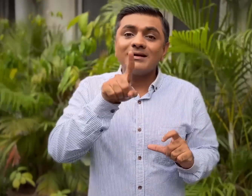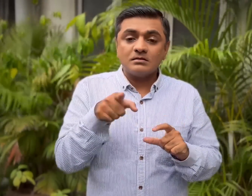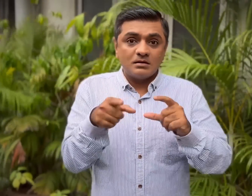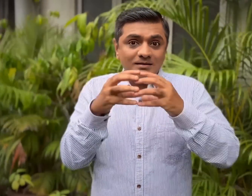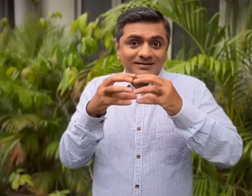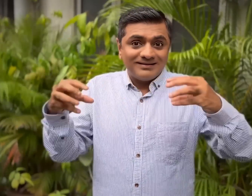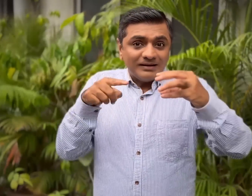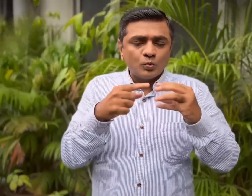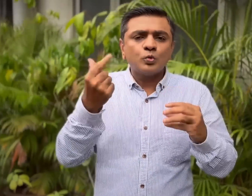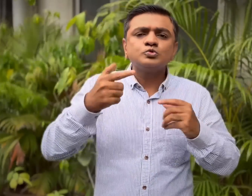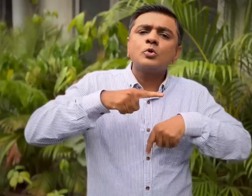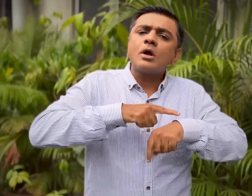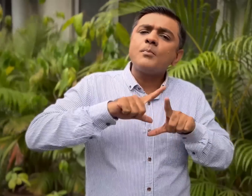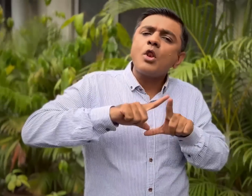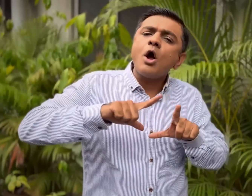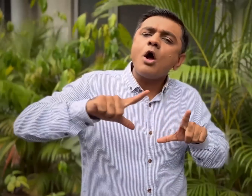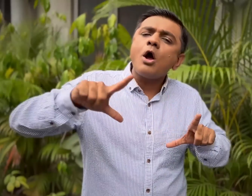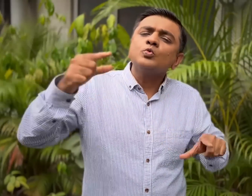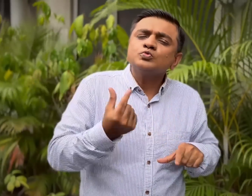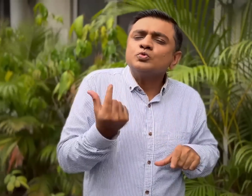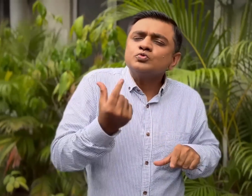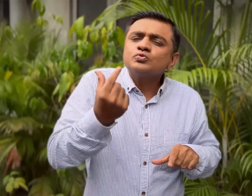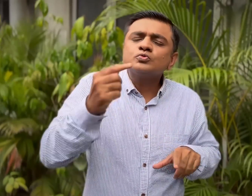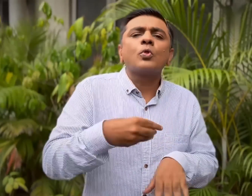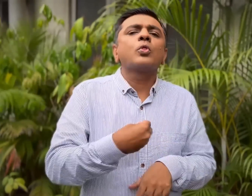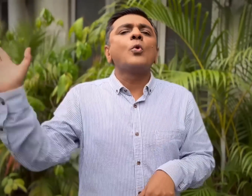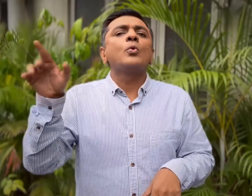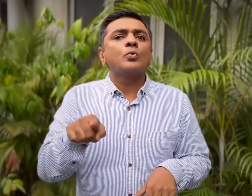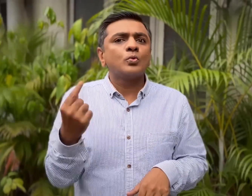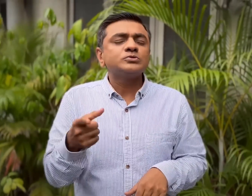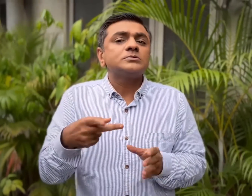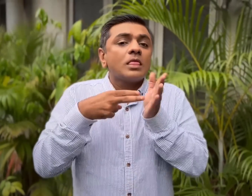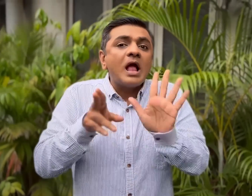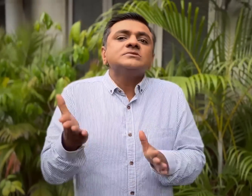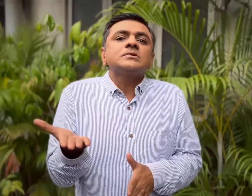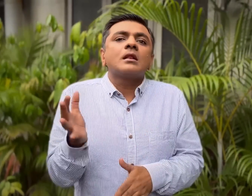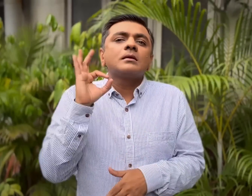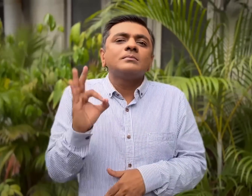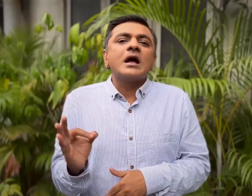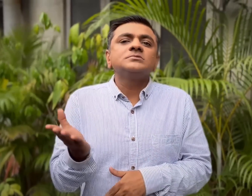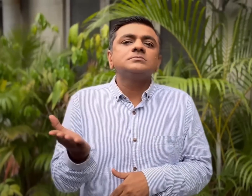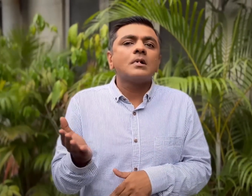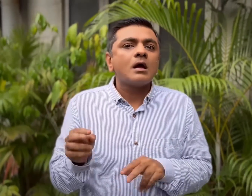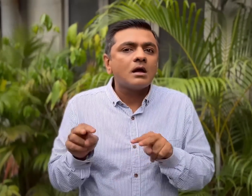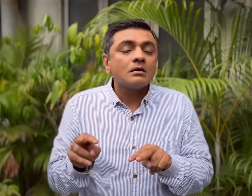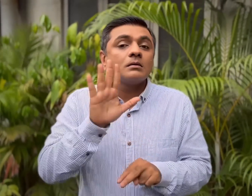These loofahs are long lasting as they are natural. Amazing!